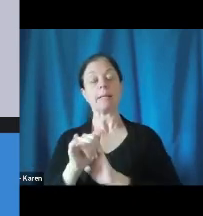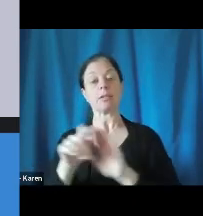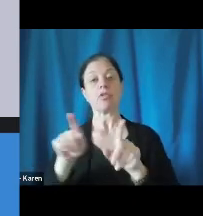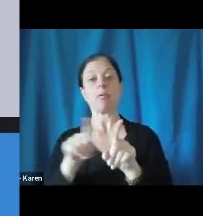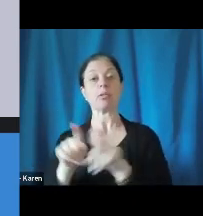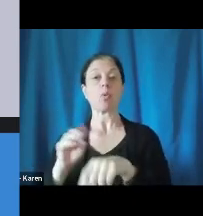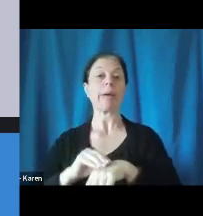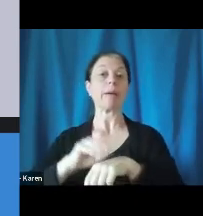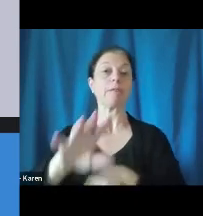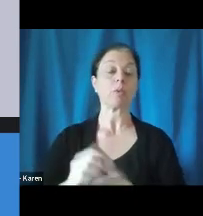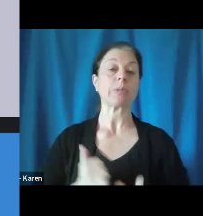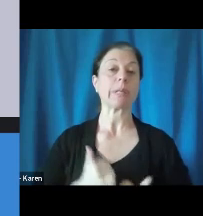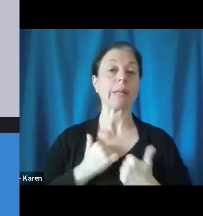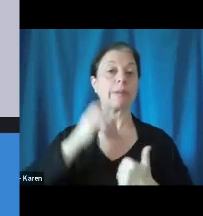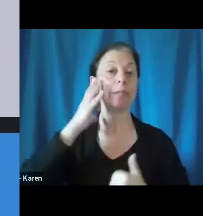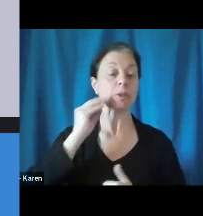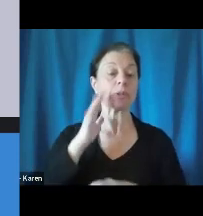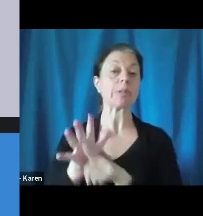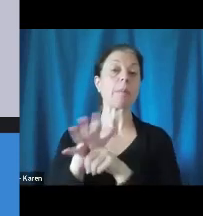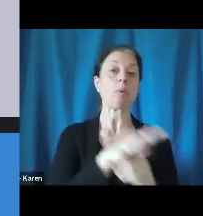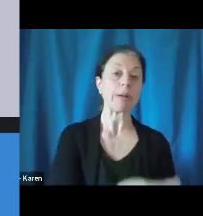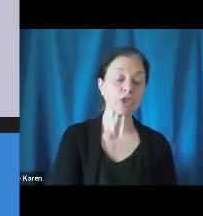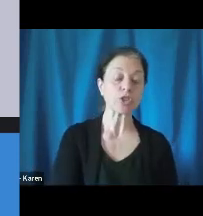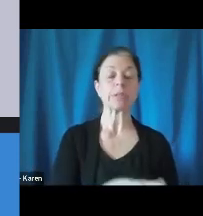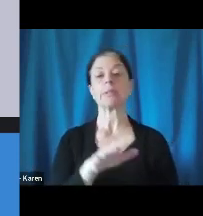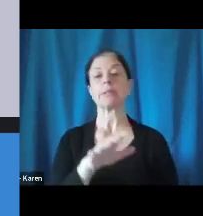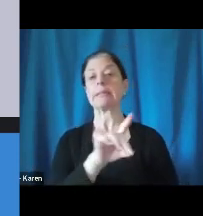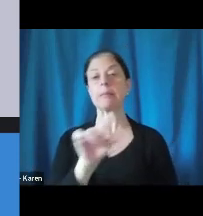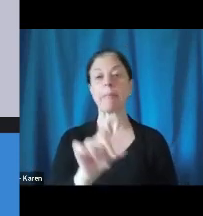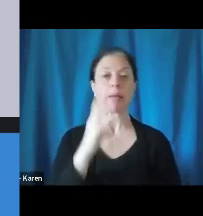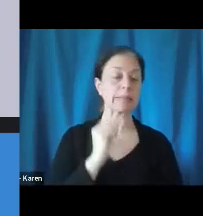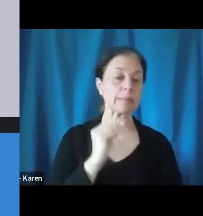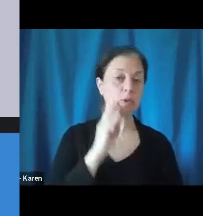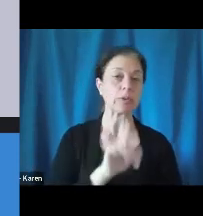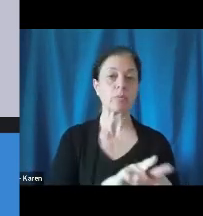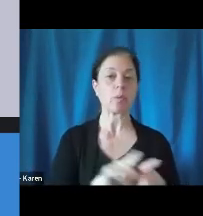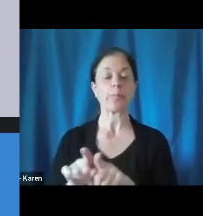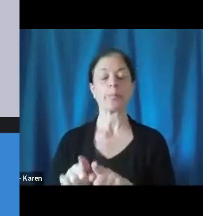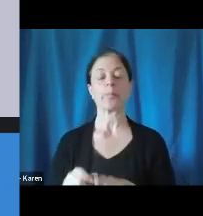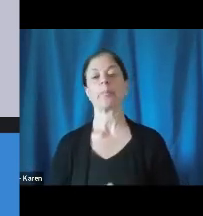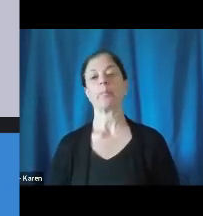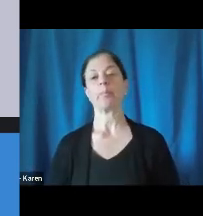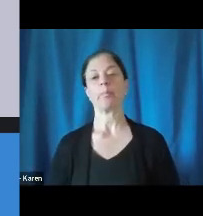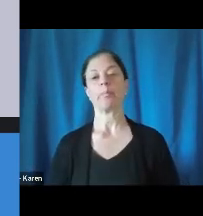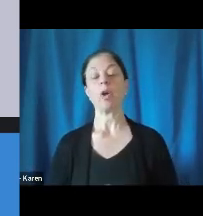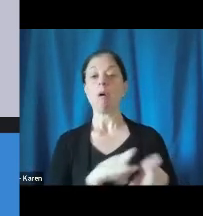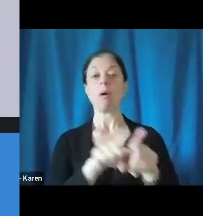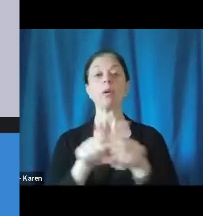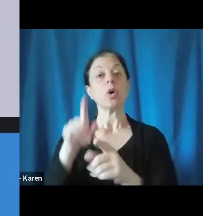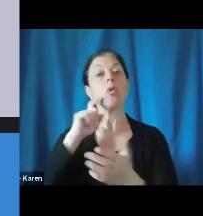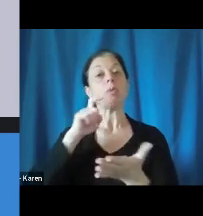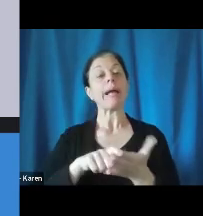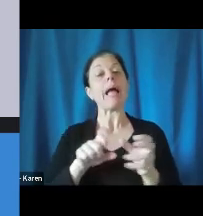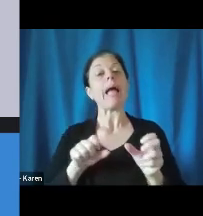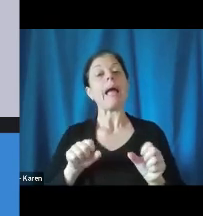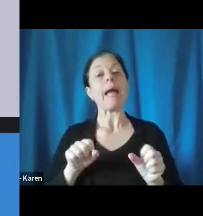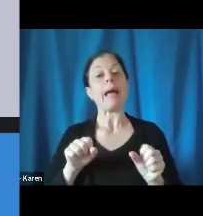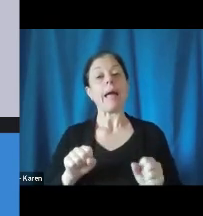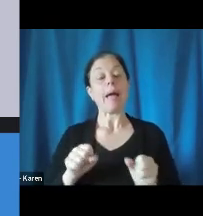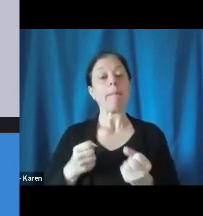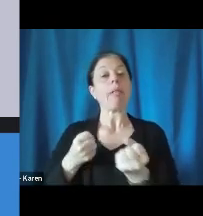marginalized disabled people and how their other marginalized identifies influence their feelings of oppression